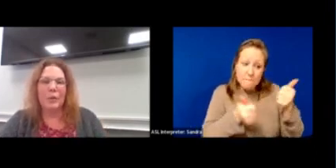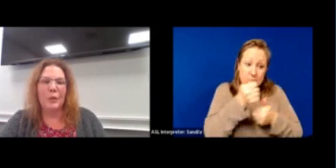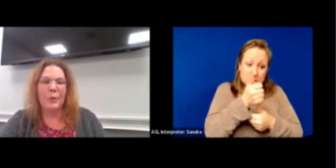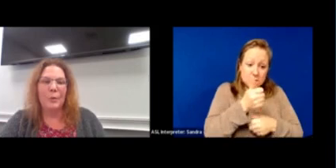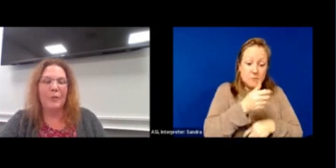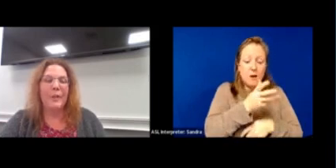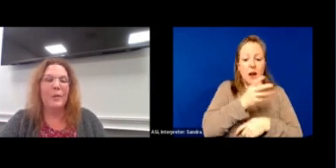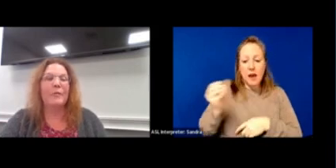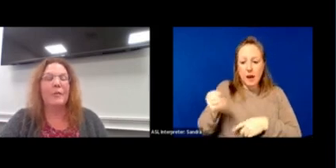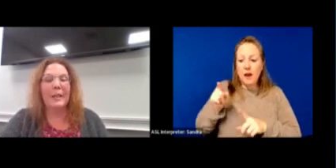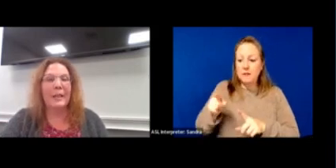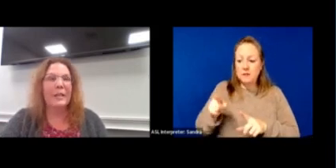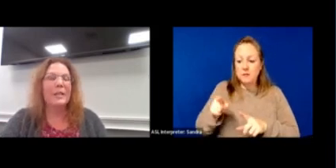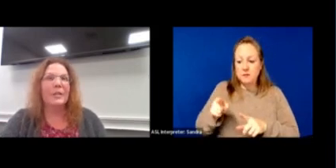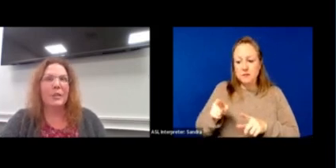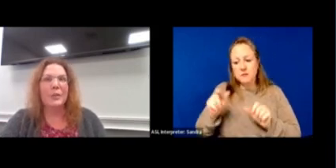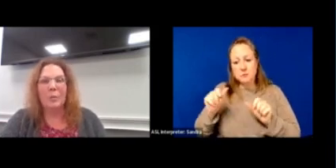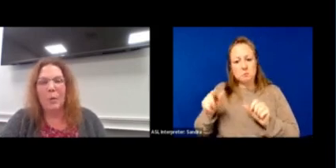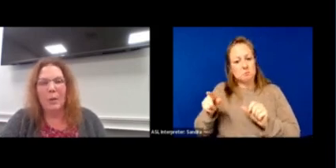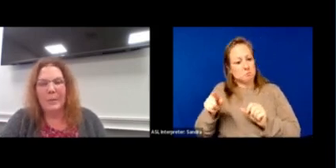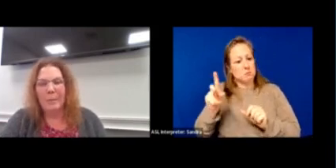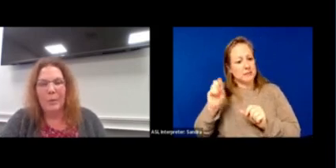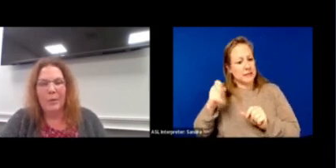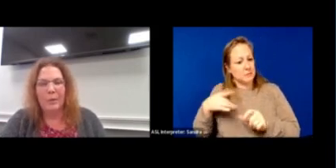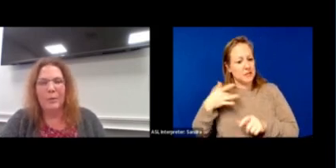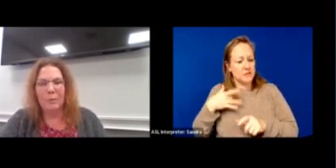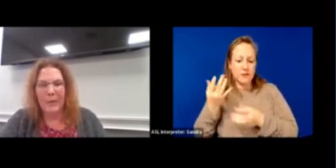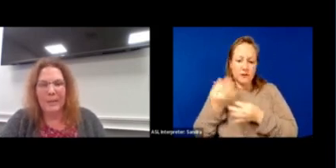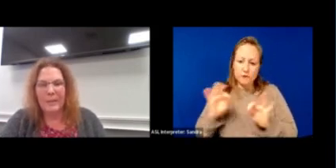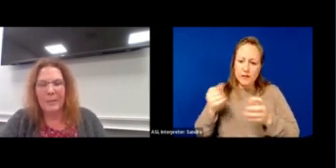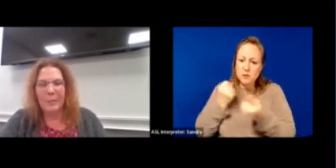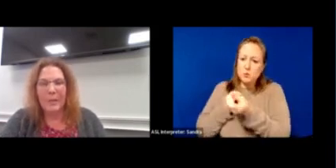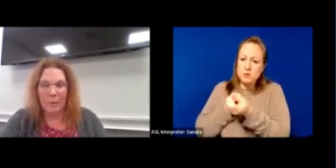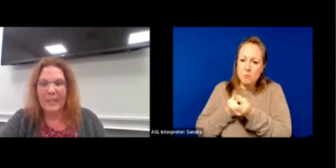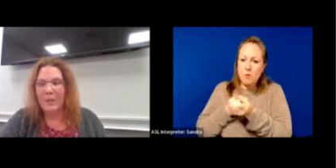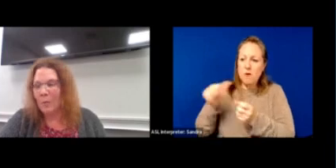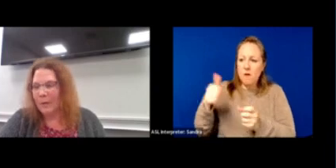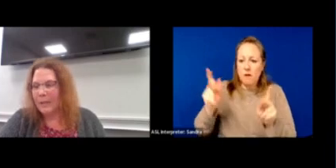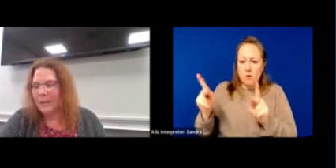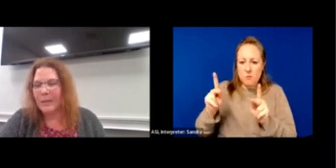to feel free to support people through risk, reasonable risk